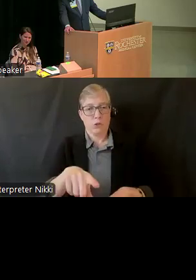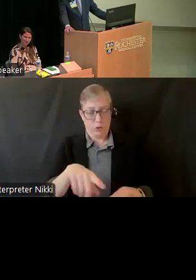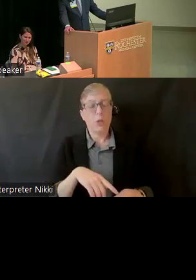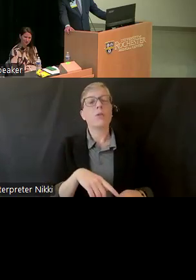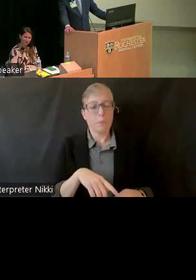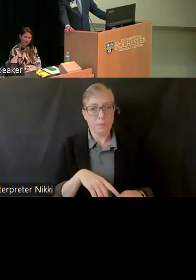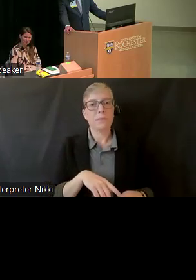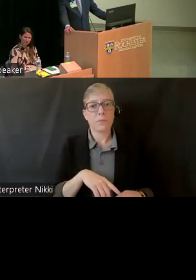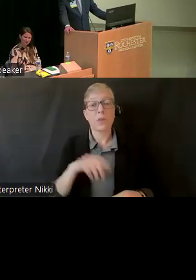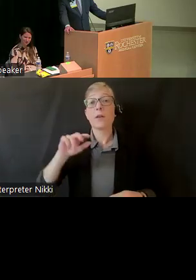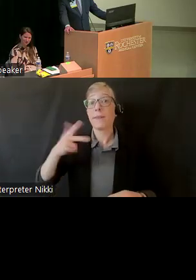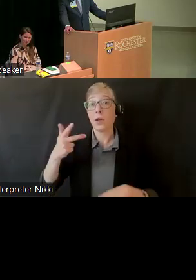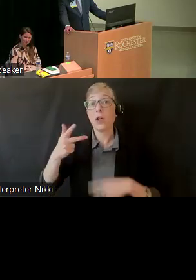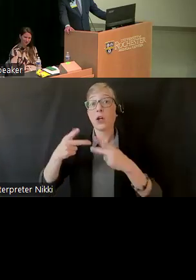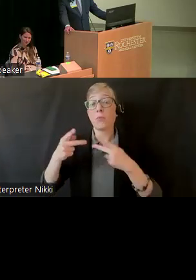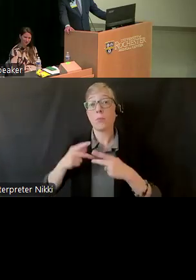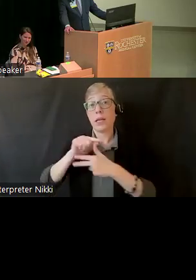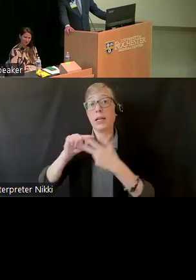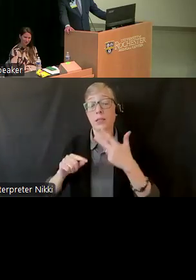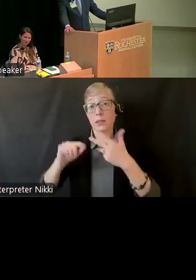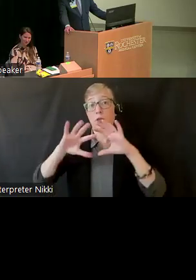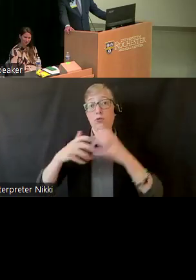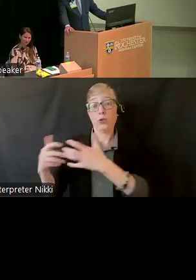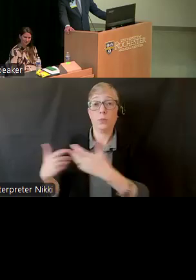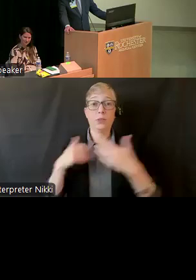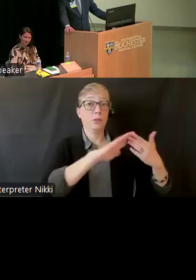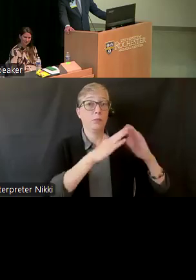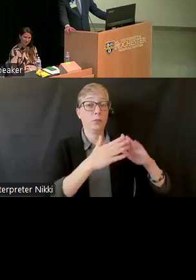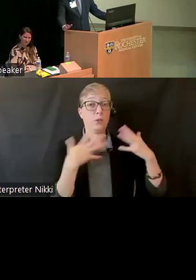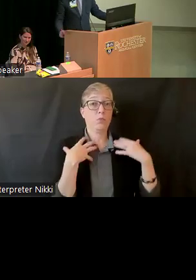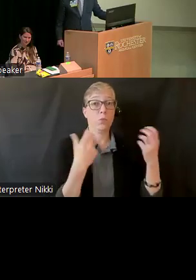place groups and so many community building wellness initiatives really do benefit people